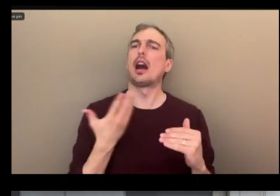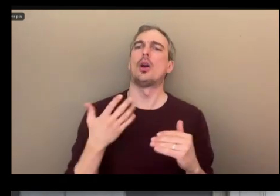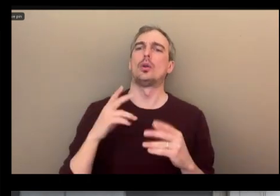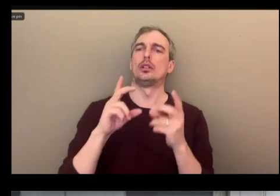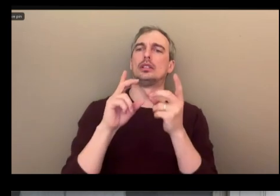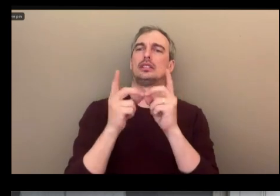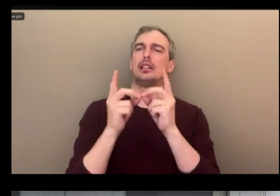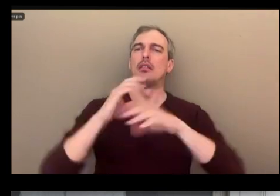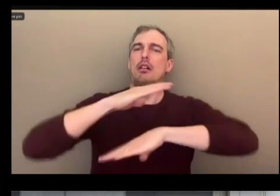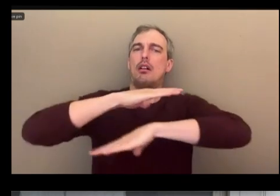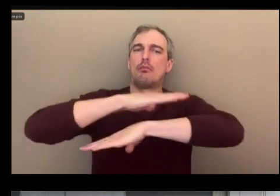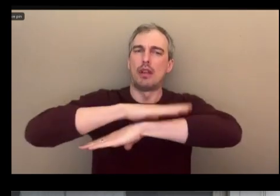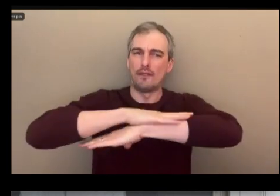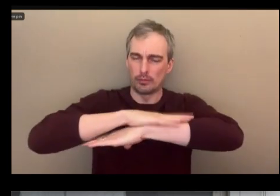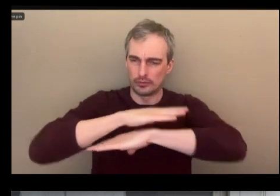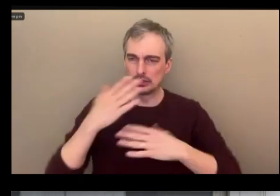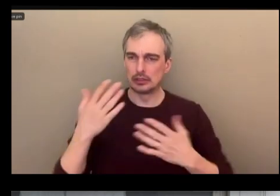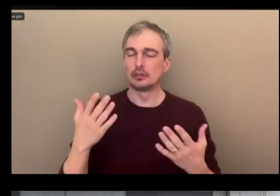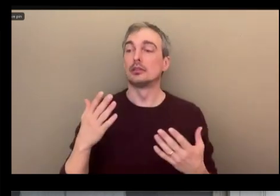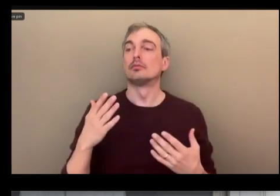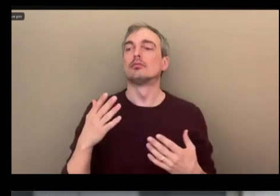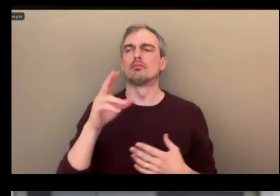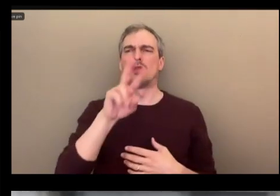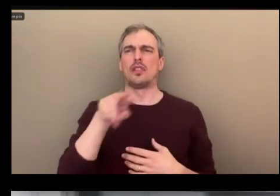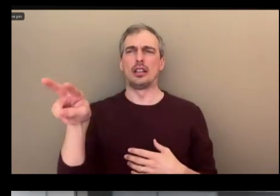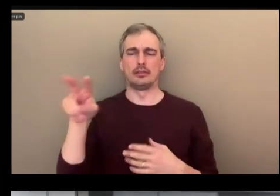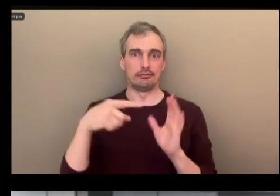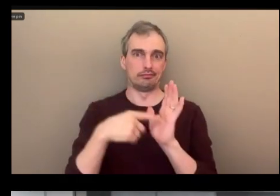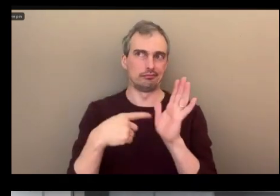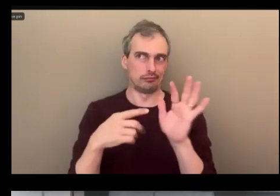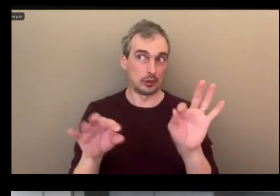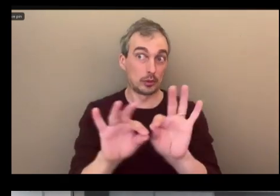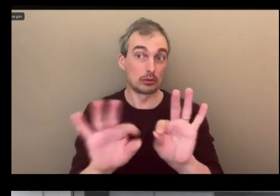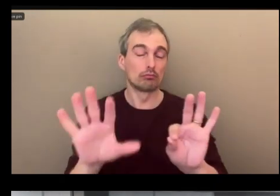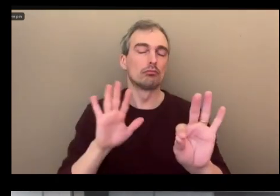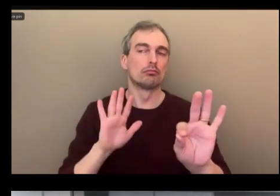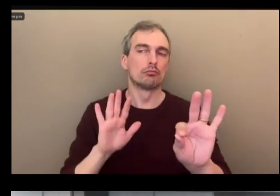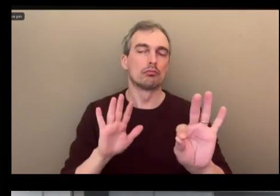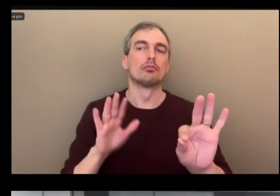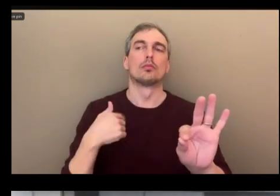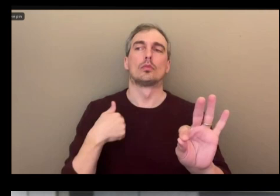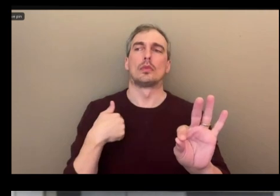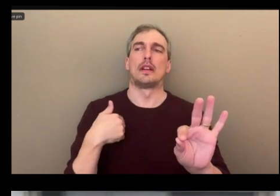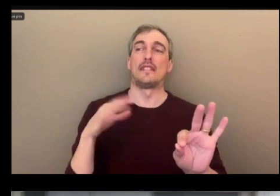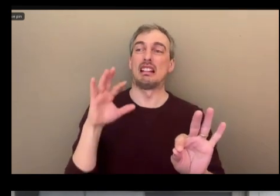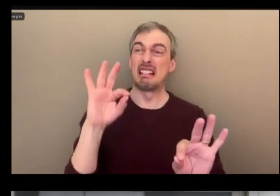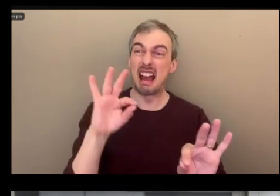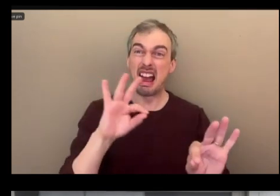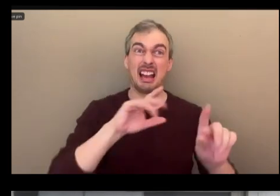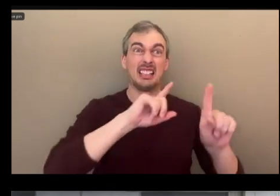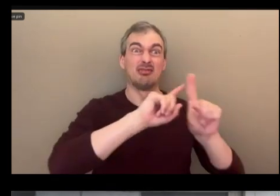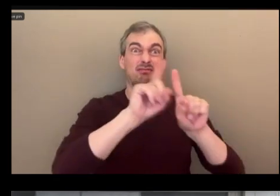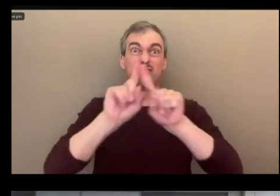You know, Verizon -- we have nine different home pages. Okay? To me, those are really important.